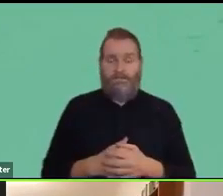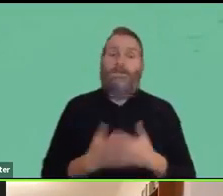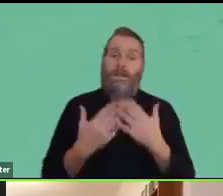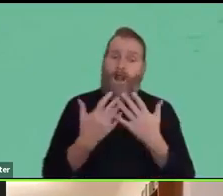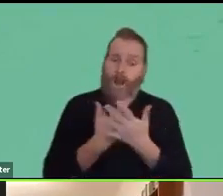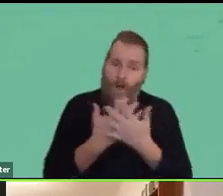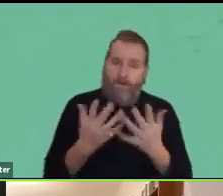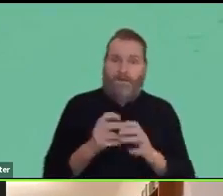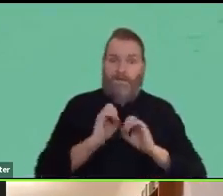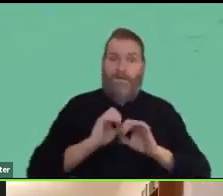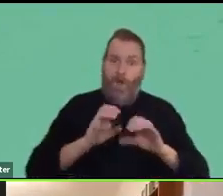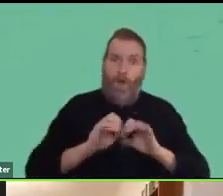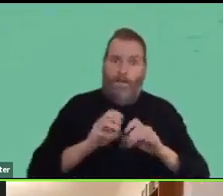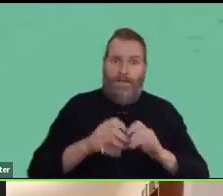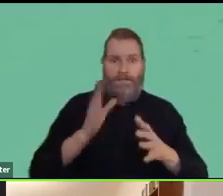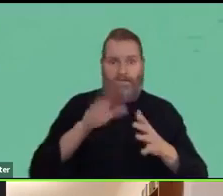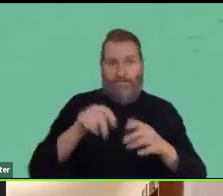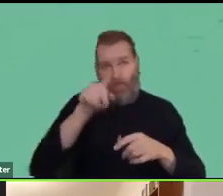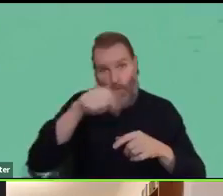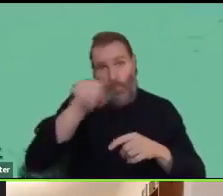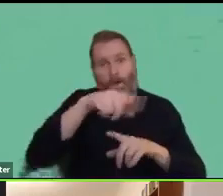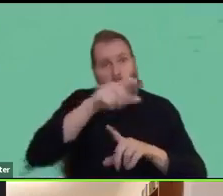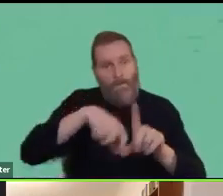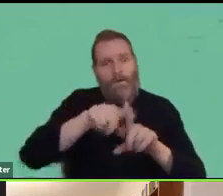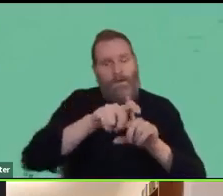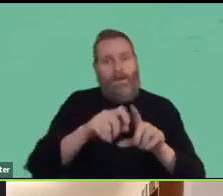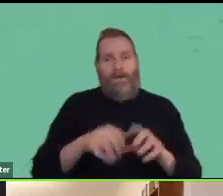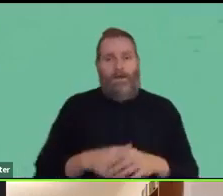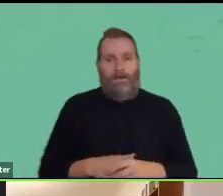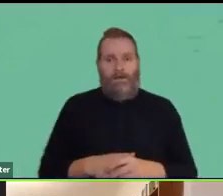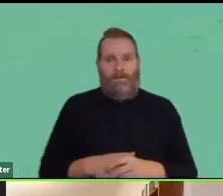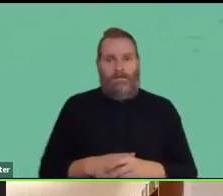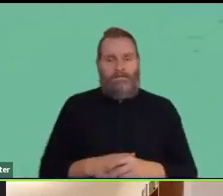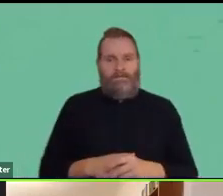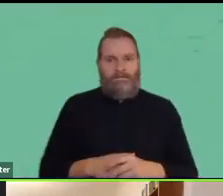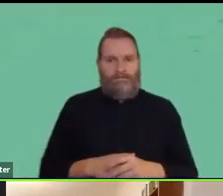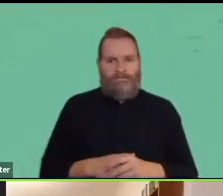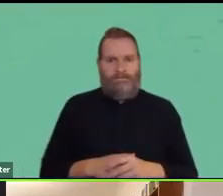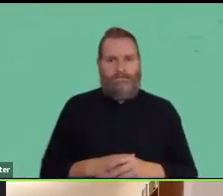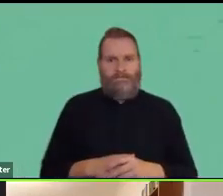um and and for any that we don't get around to to being able to answer we will look at them Fran